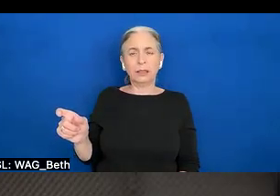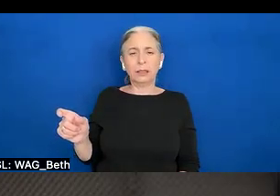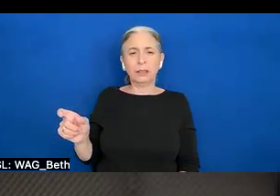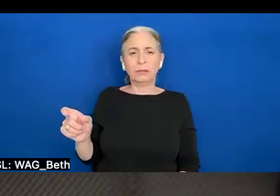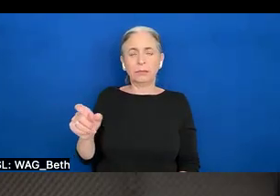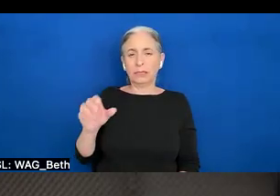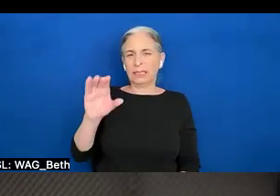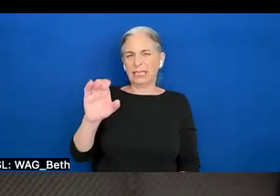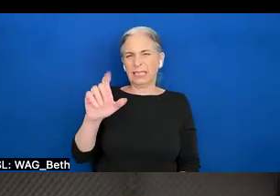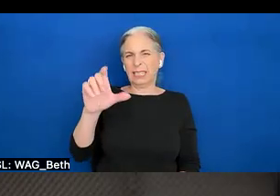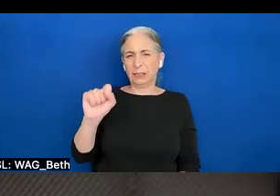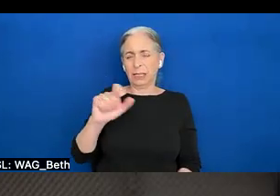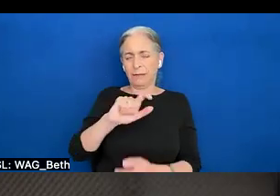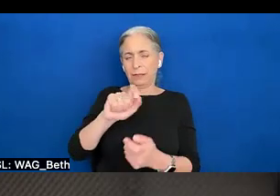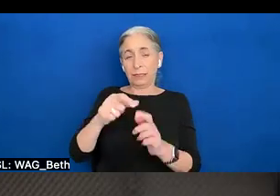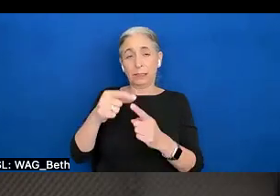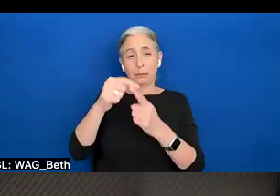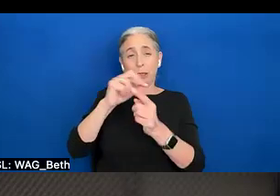in the PDF.